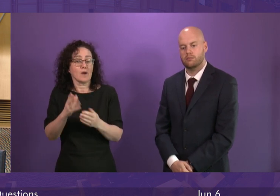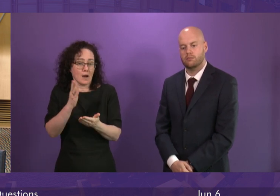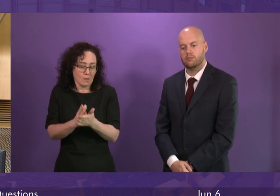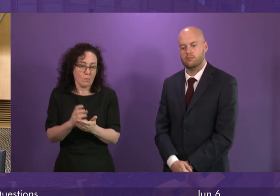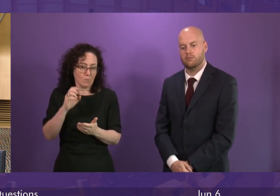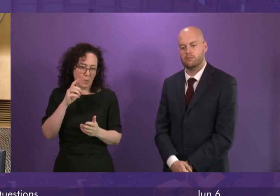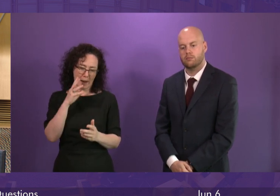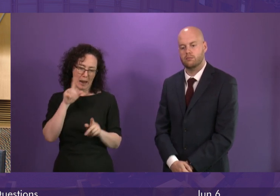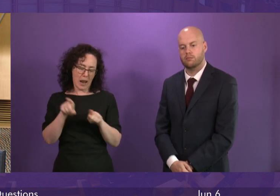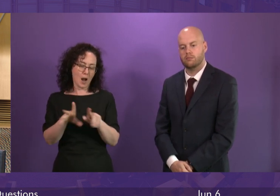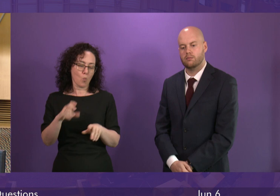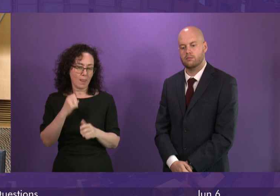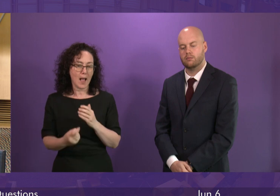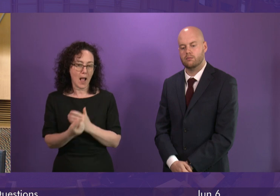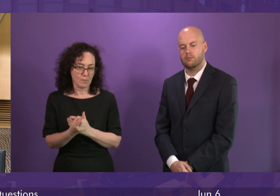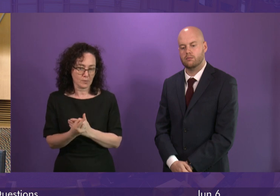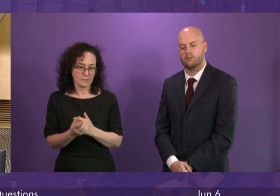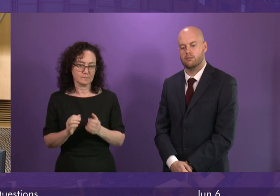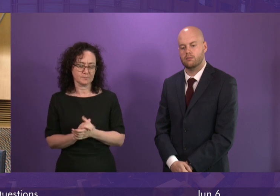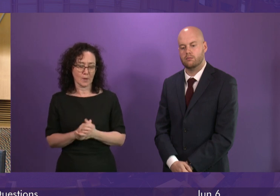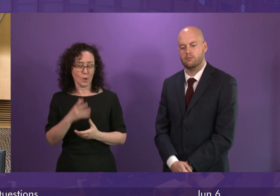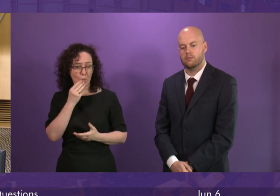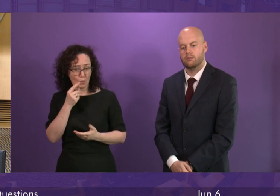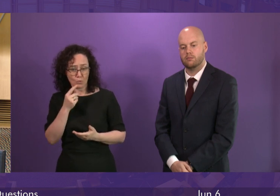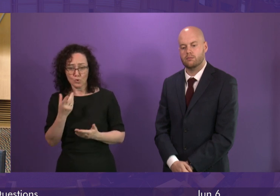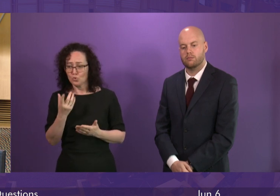use of the limited reserve and borrowing powers at our disposal. However, although those forecasts